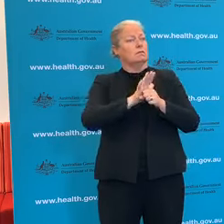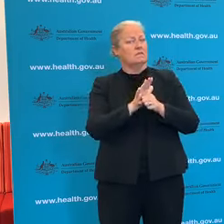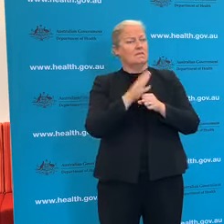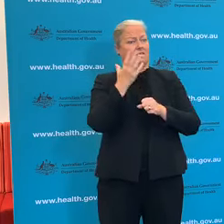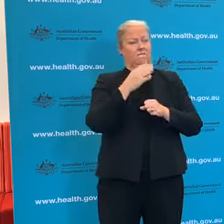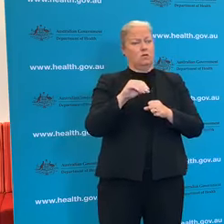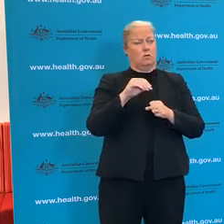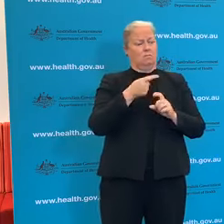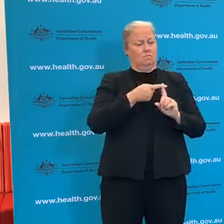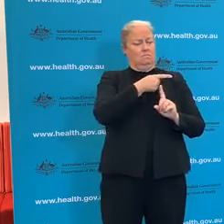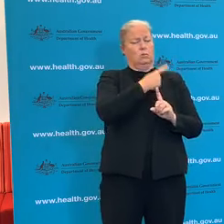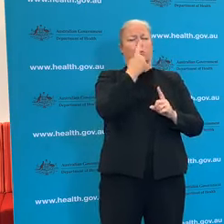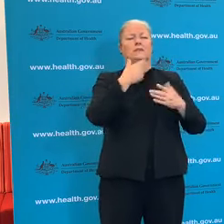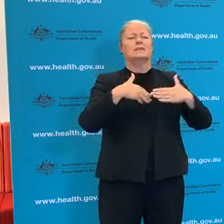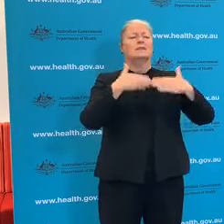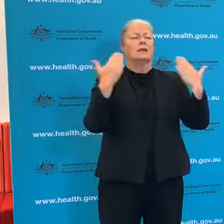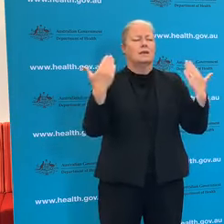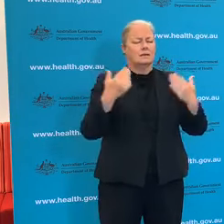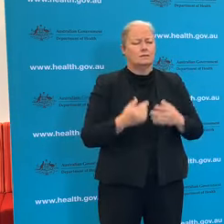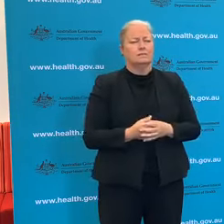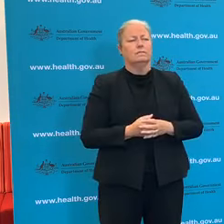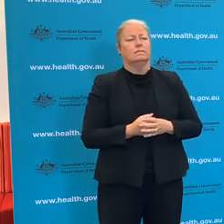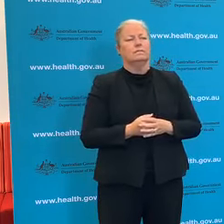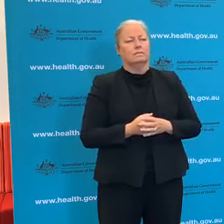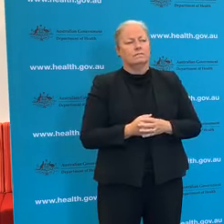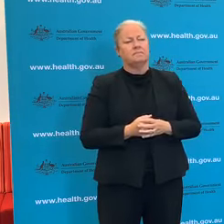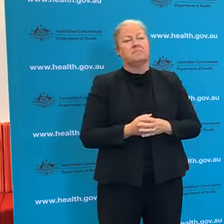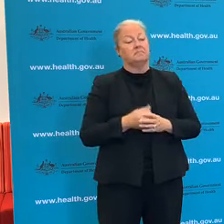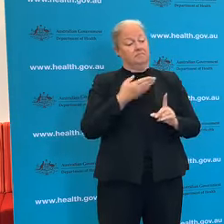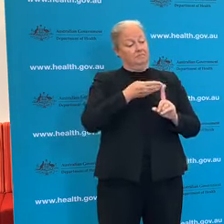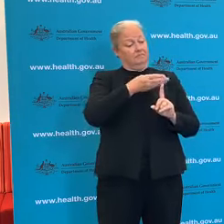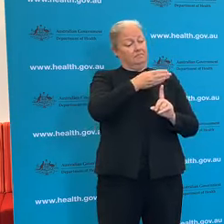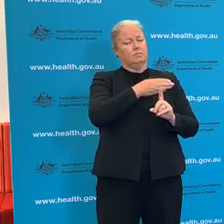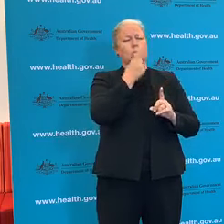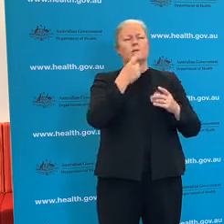increase in the last day or so has been a little higher than we've seen